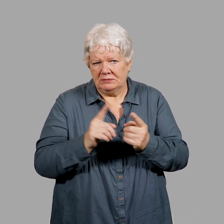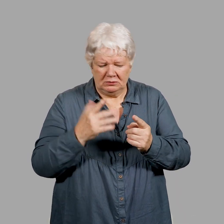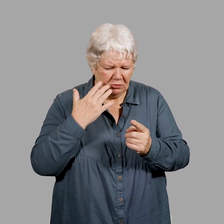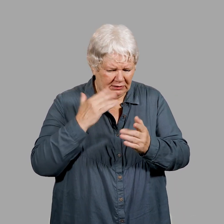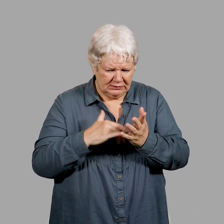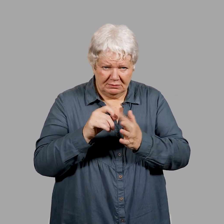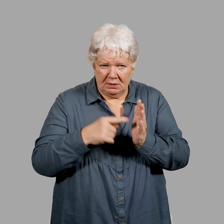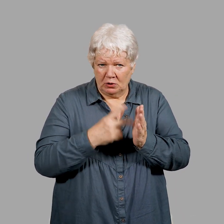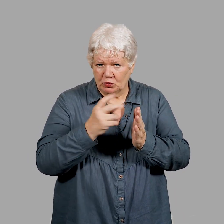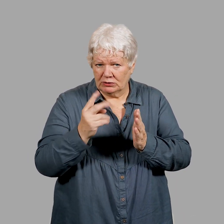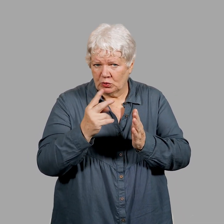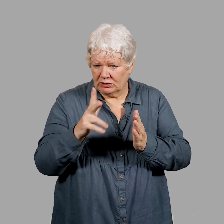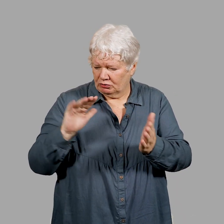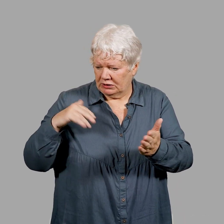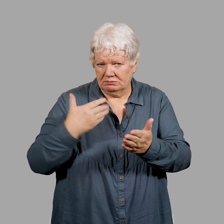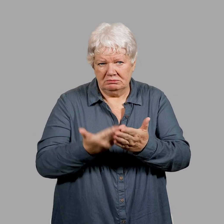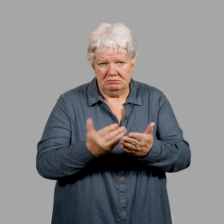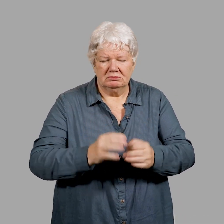since September 2023.